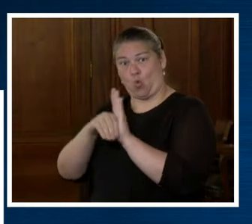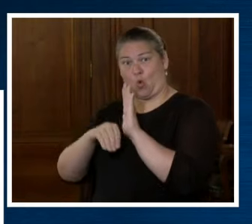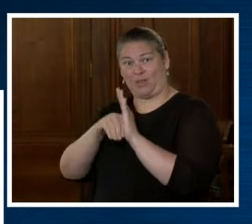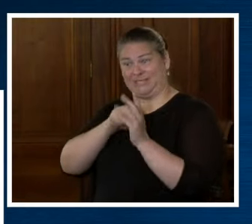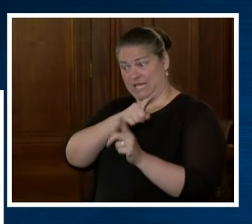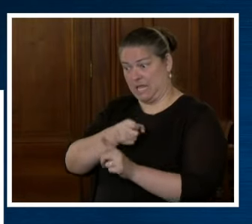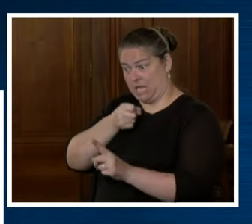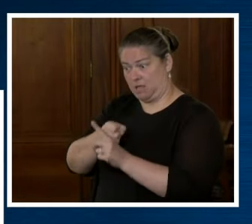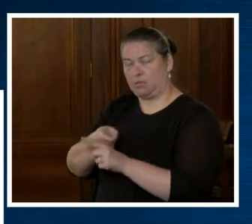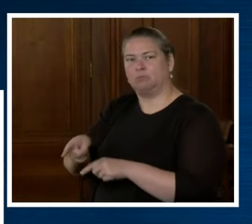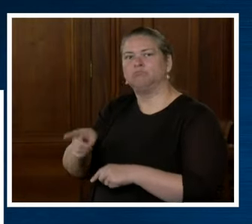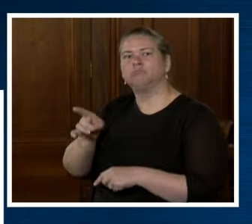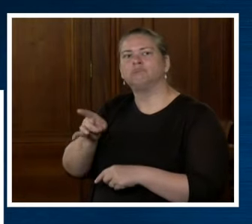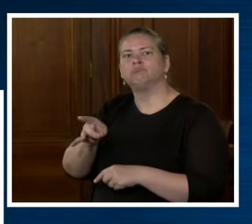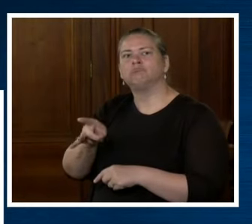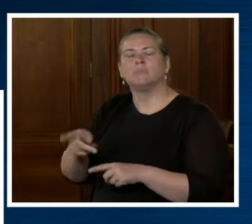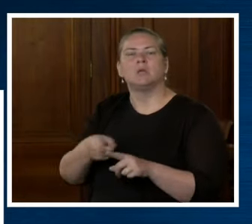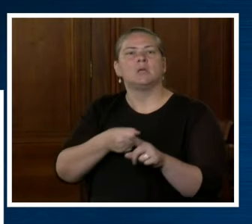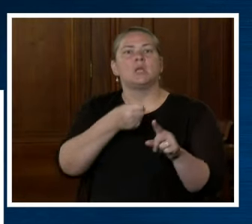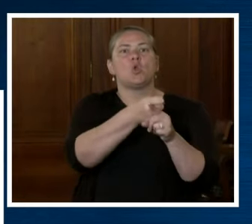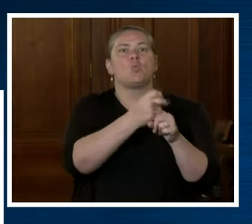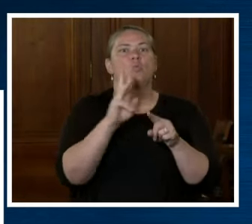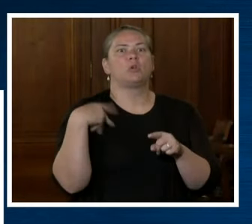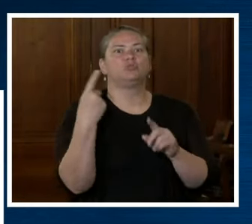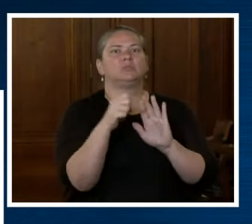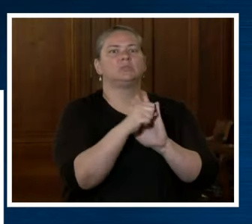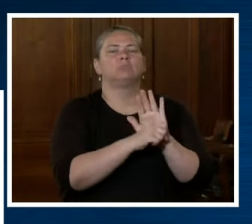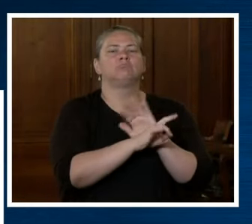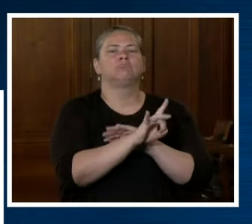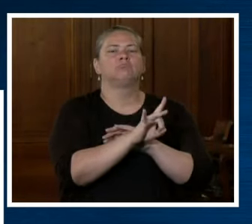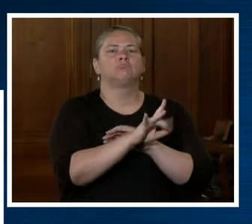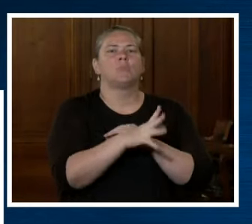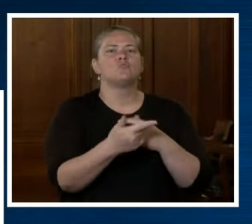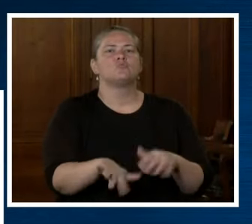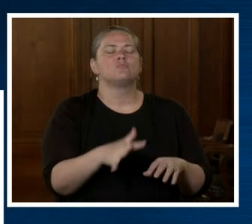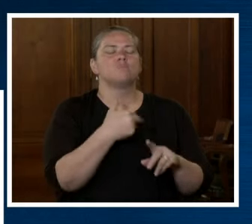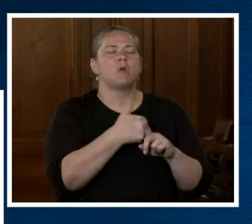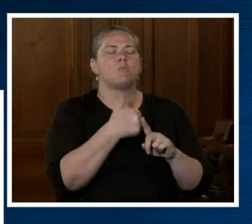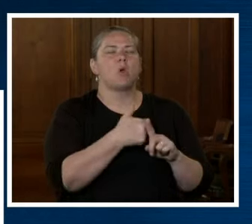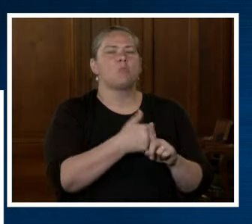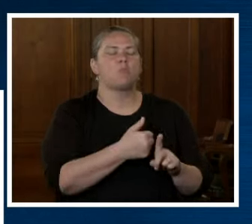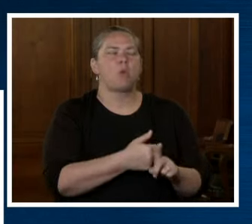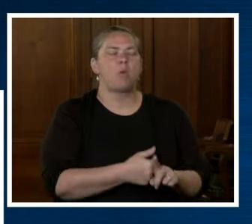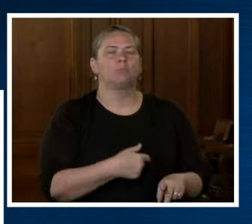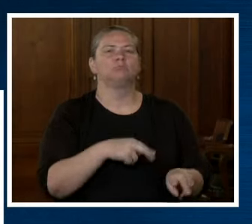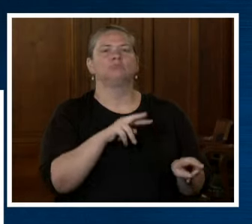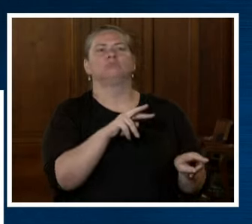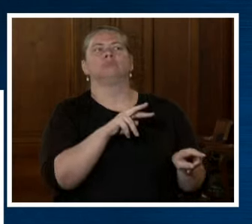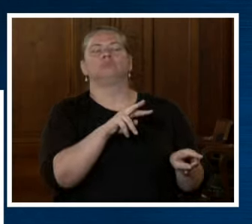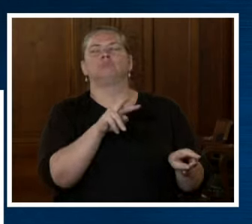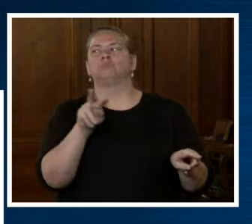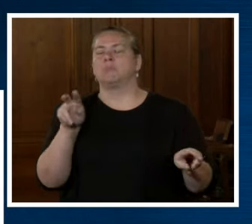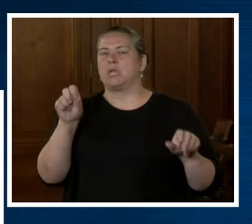YET STILL WE ARE TANK CARE OF EACH OTHER IN VERY IMPORTANT WAYS. MARCH 6th.